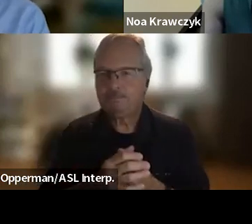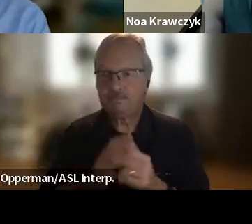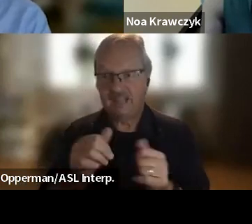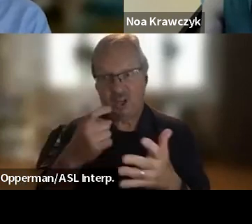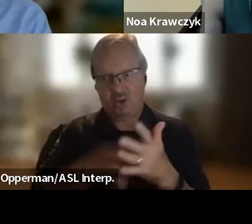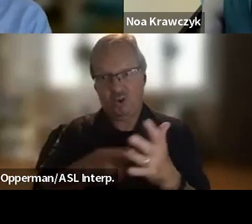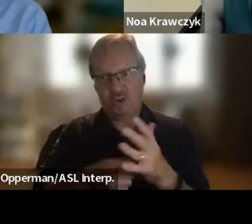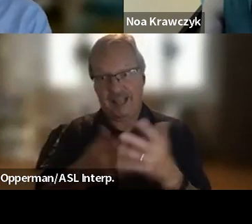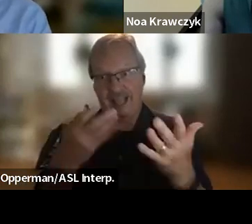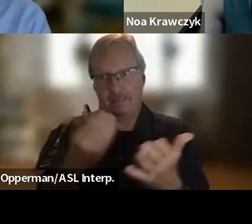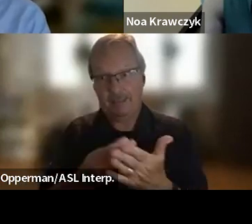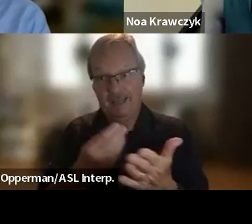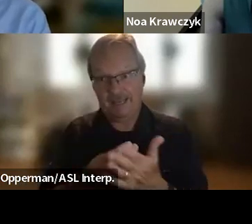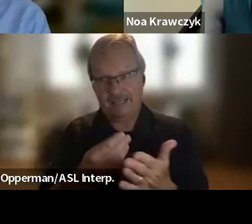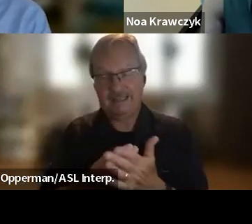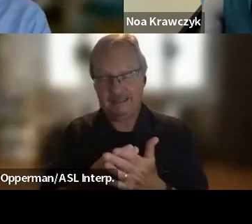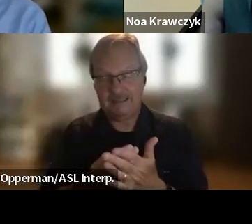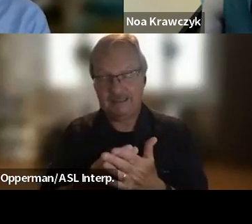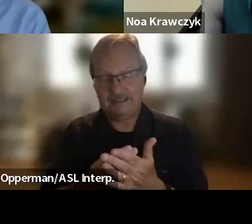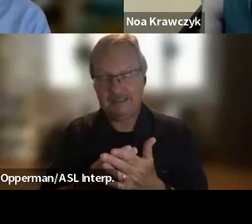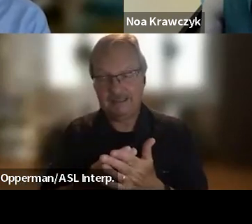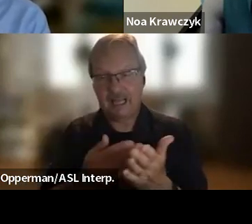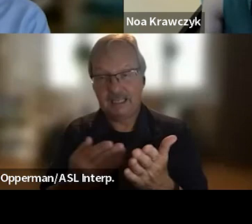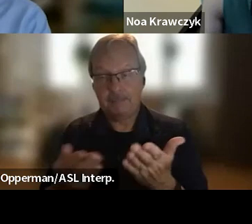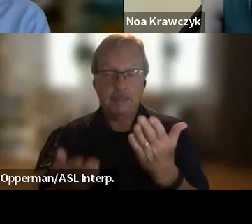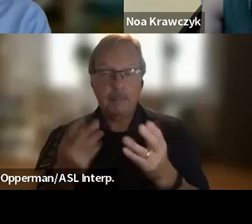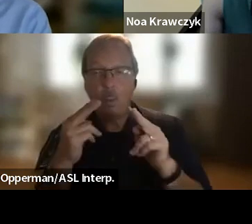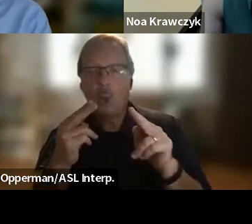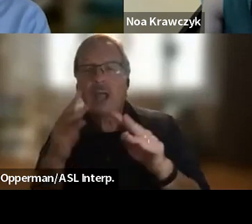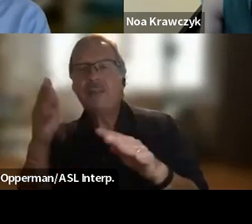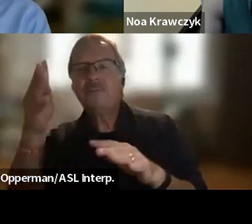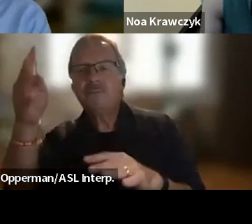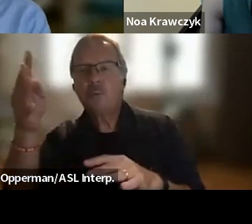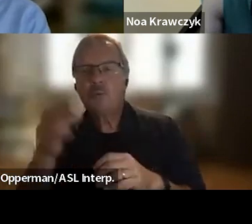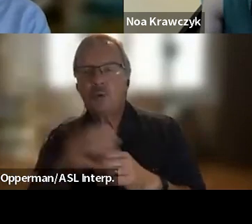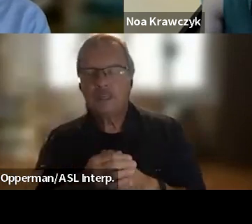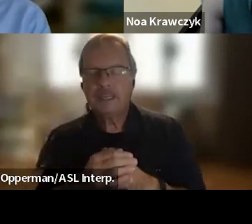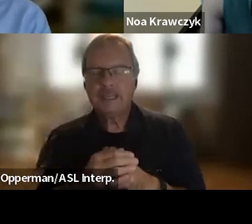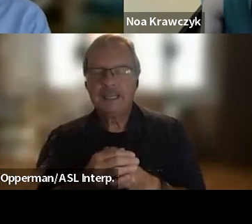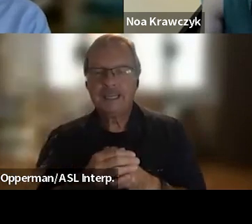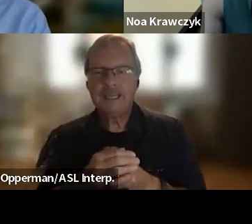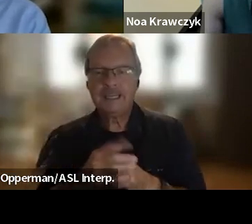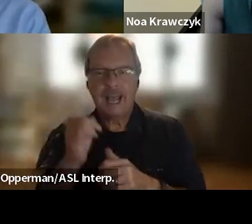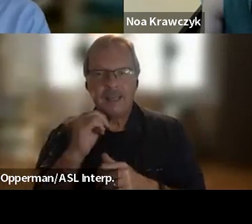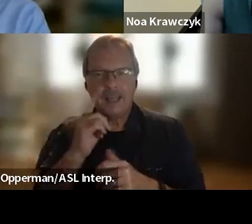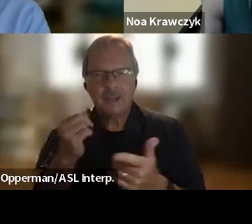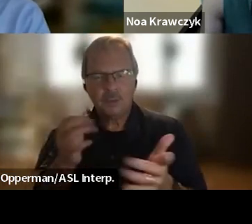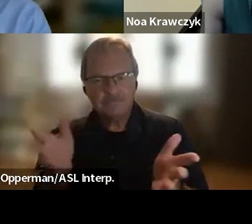And it's something that we may look at in the future. I think our real thrust was to get this moving,